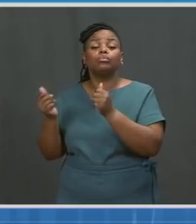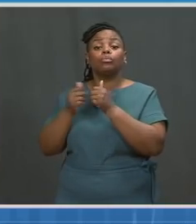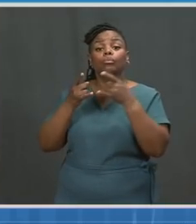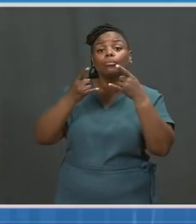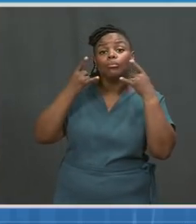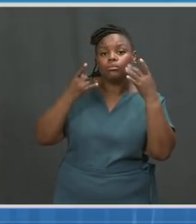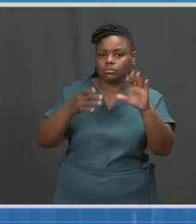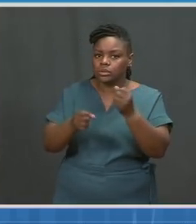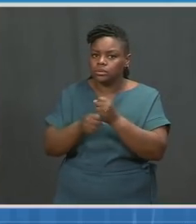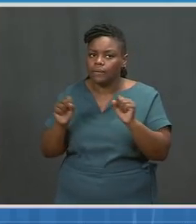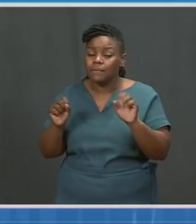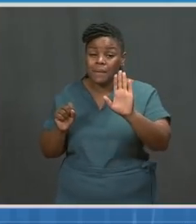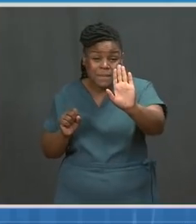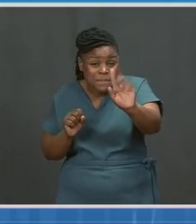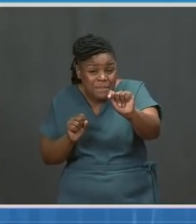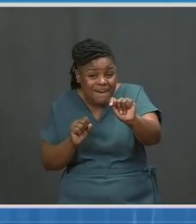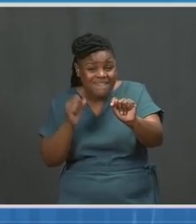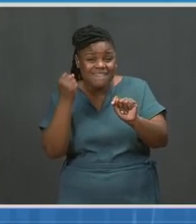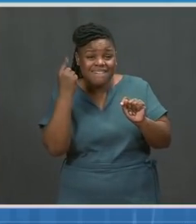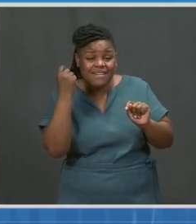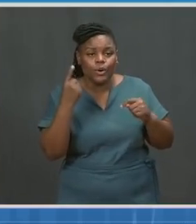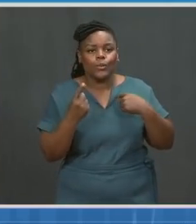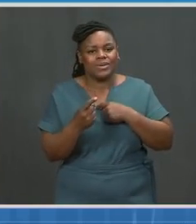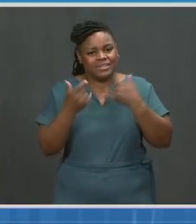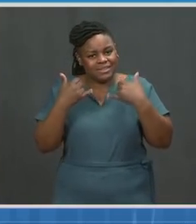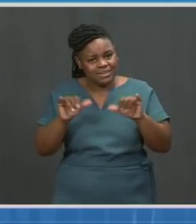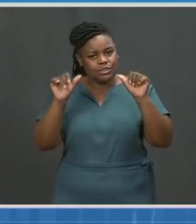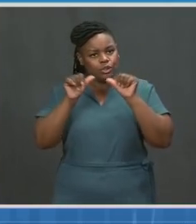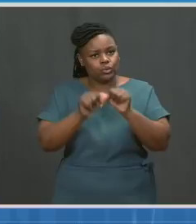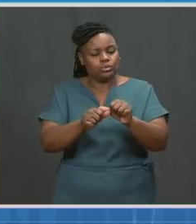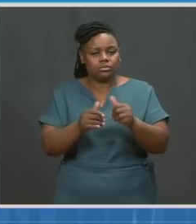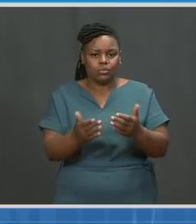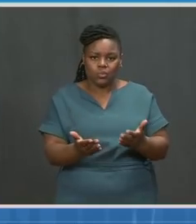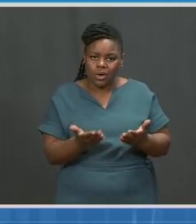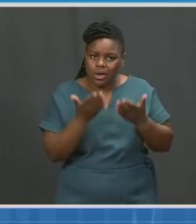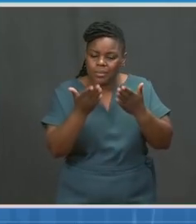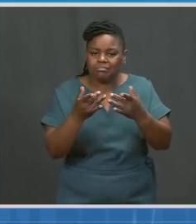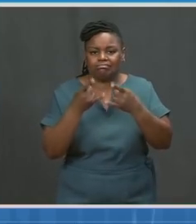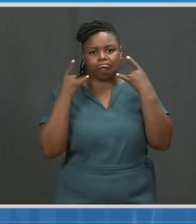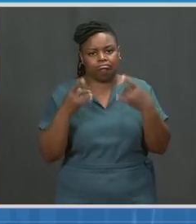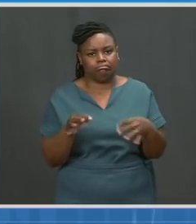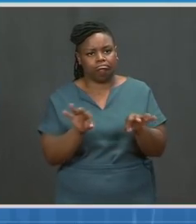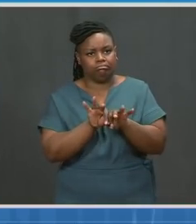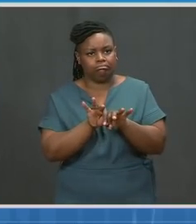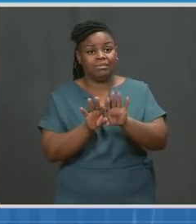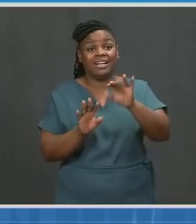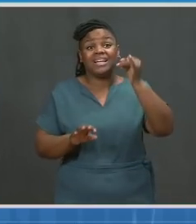However, we continue to recommend masking in crowded outdoor settings and venues,